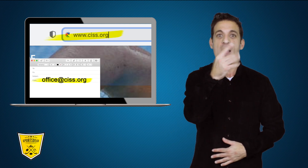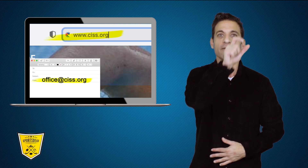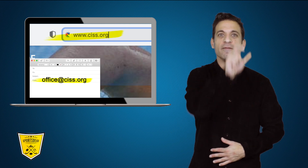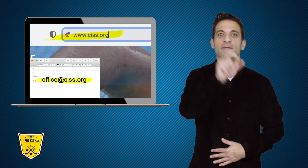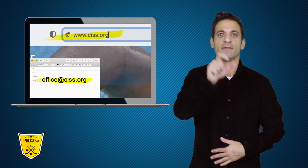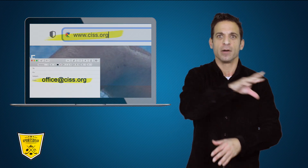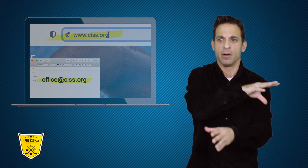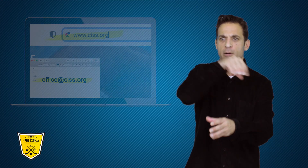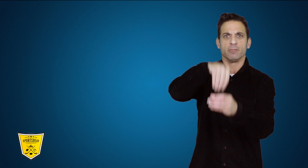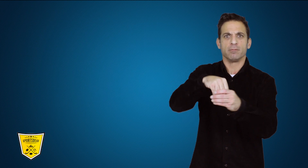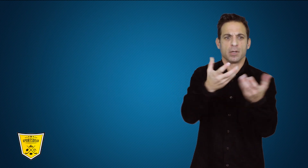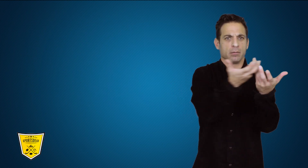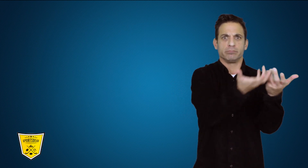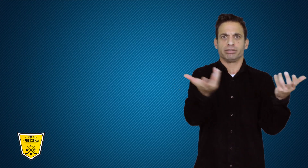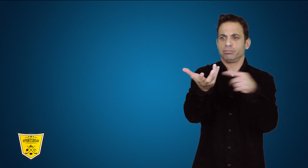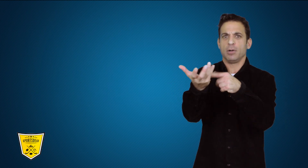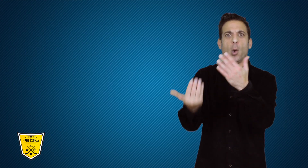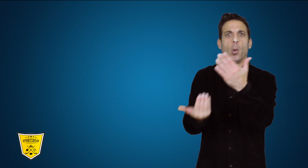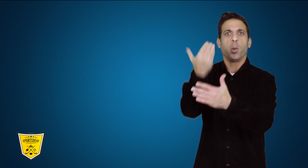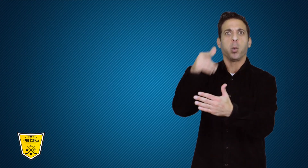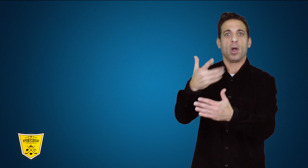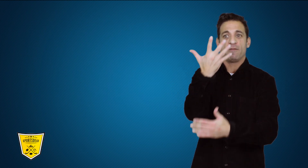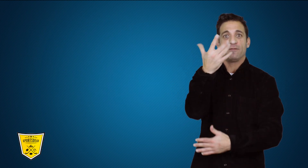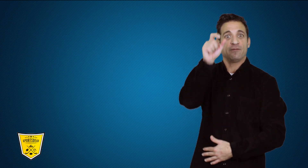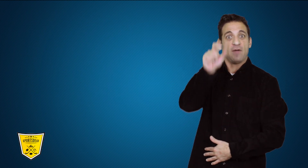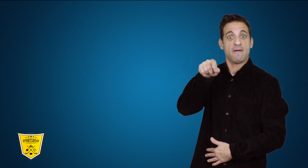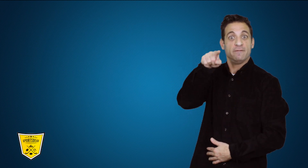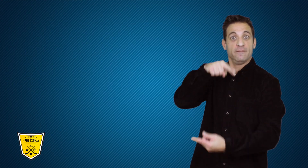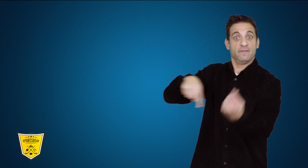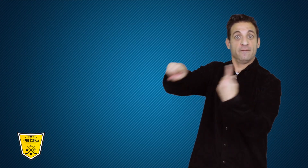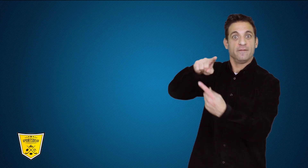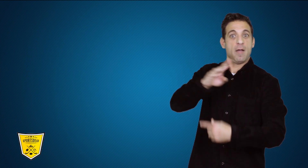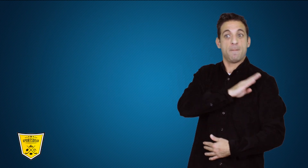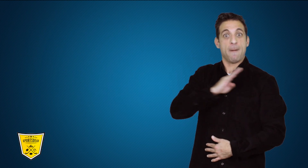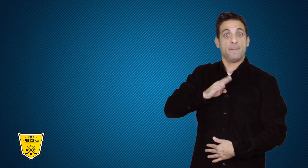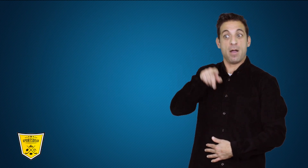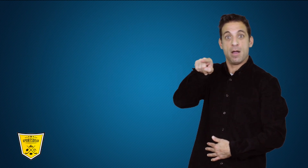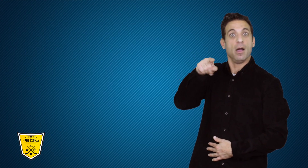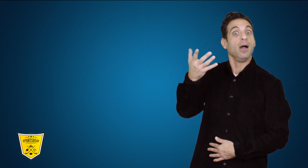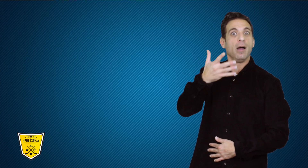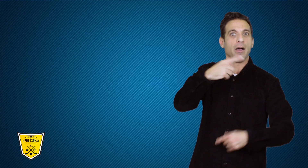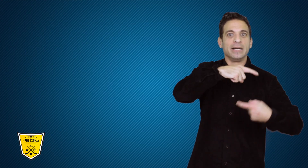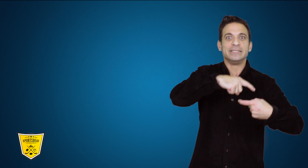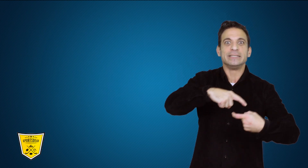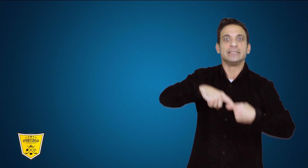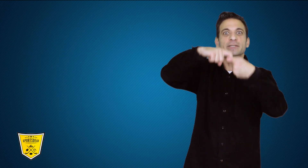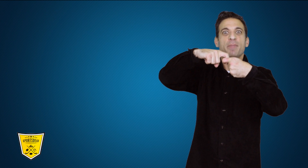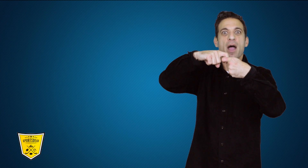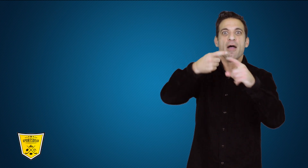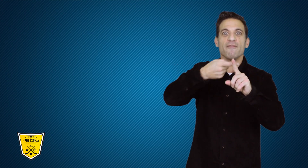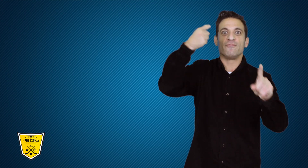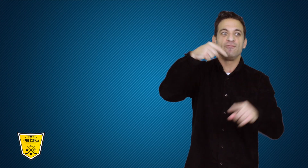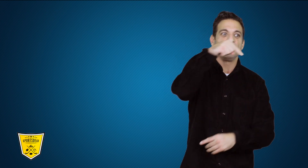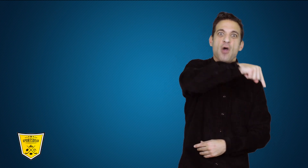The five people involved in the second “WorldWide Sports for the Deaf”